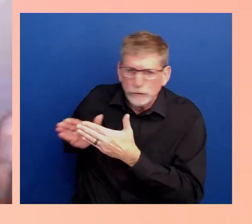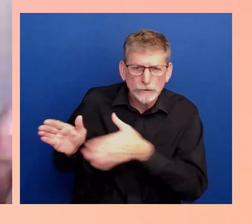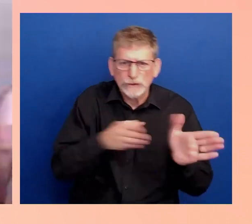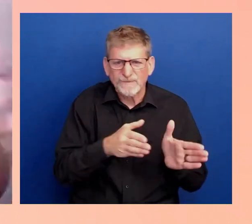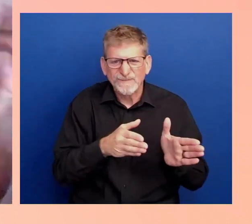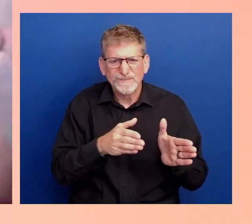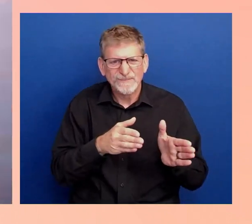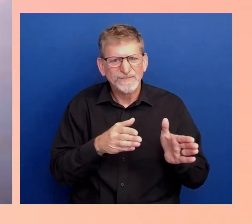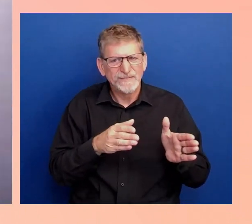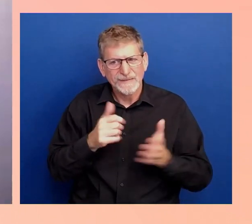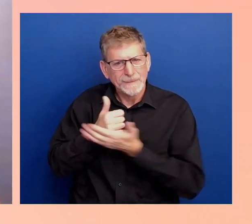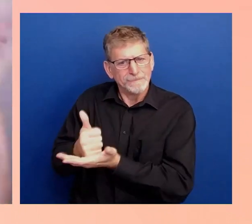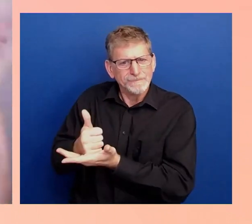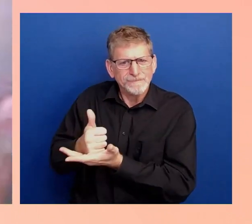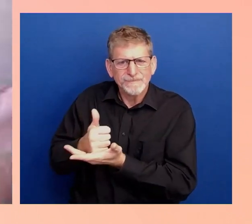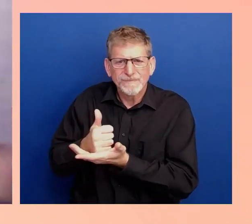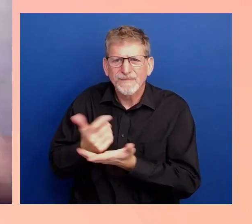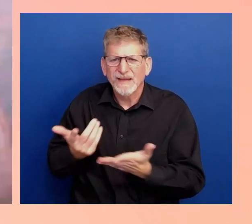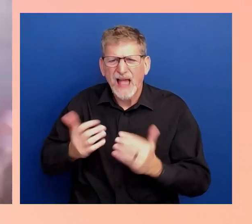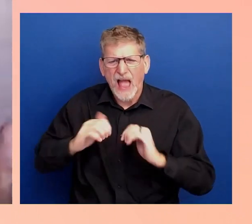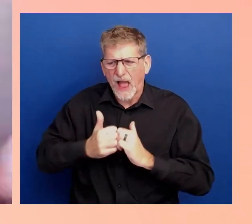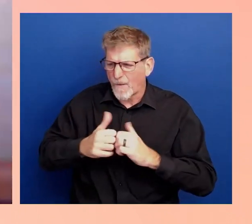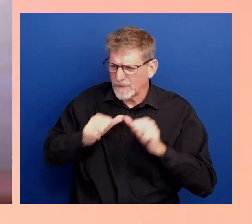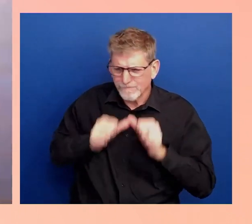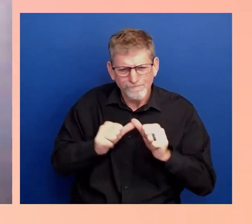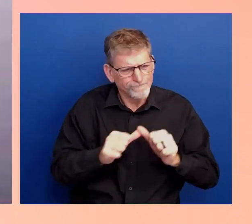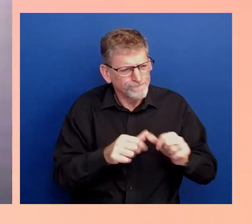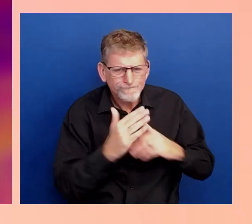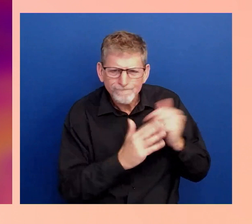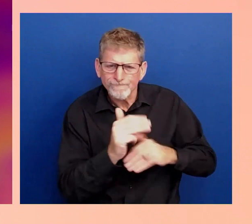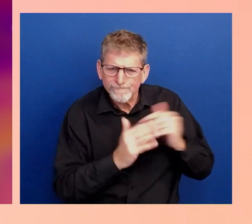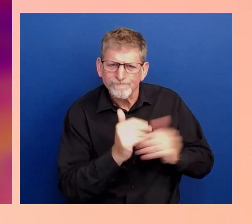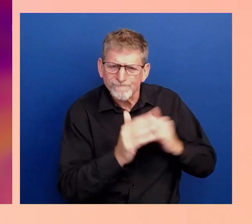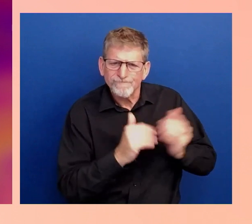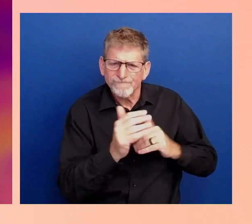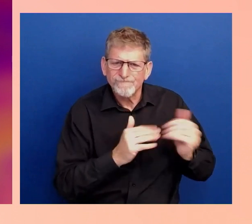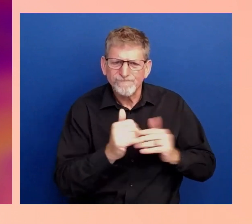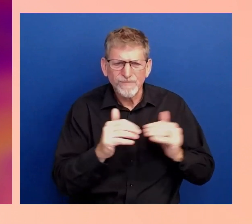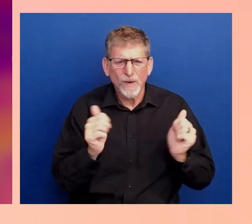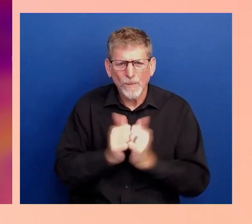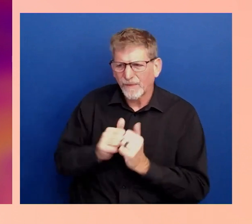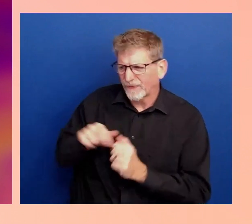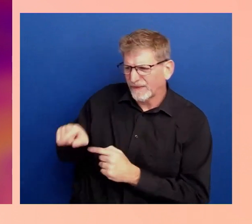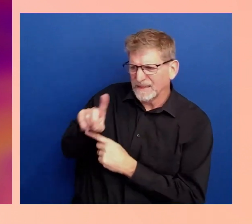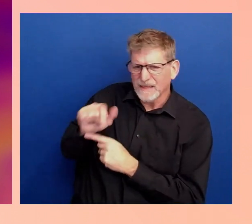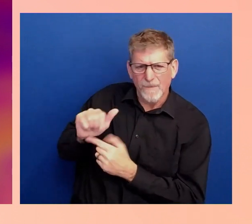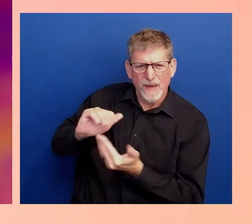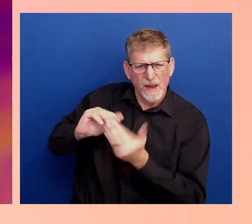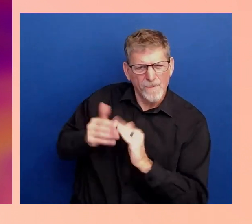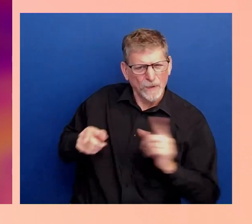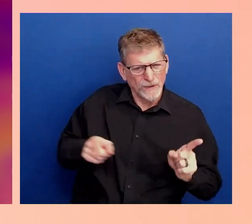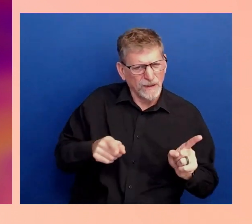to build with the disabled community, not just for them. I love that